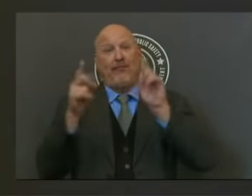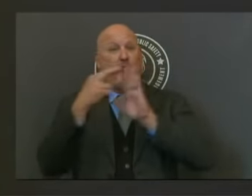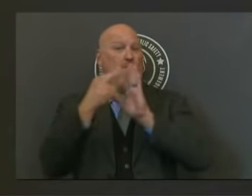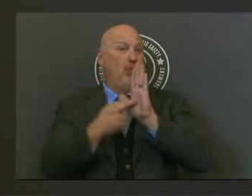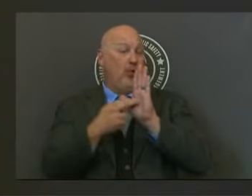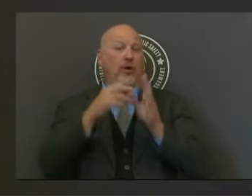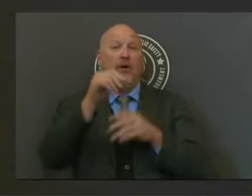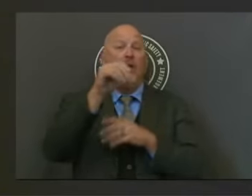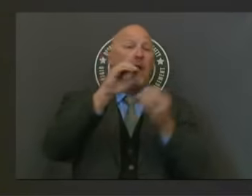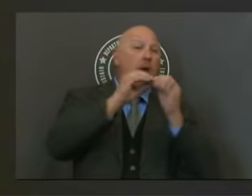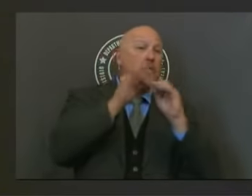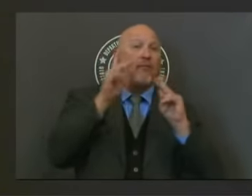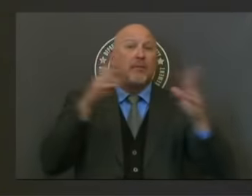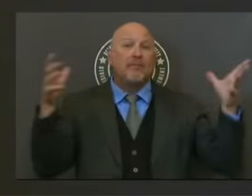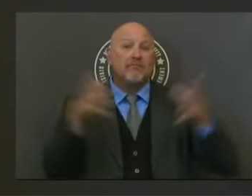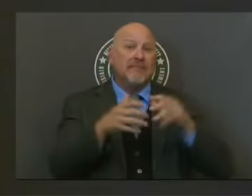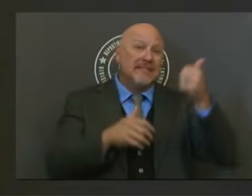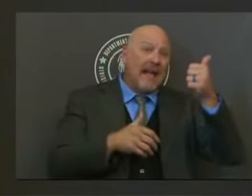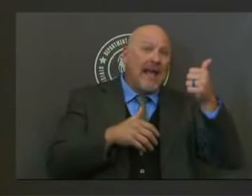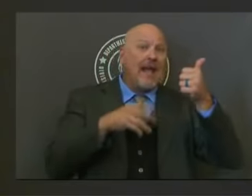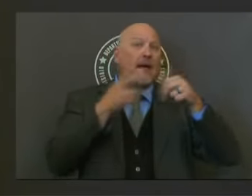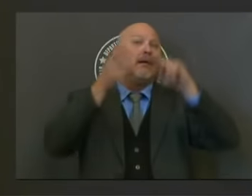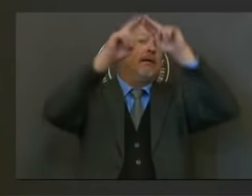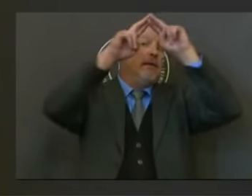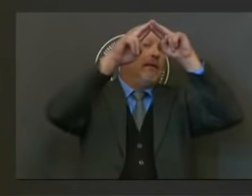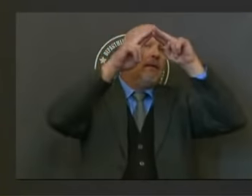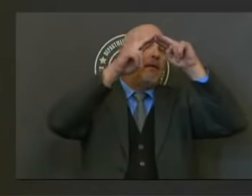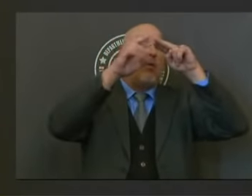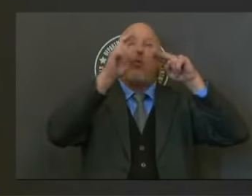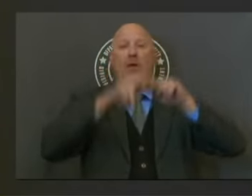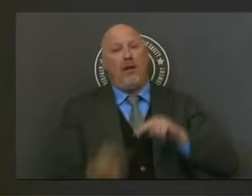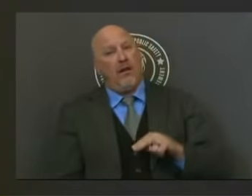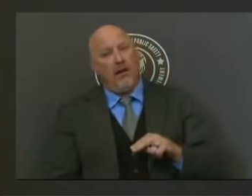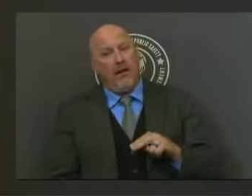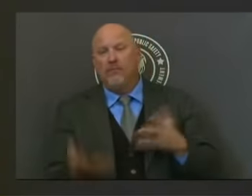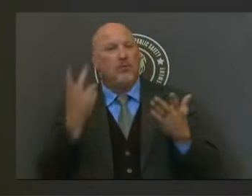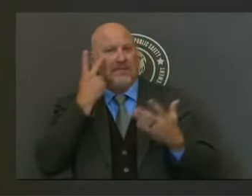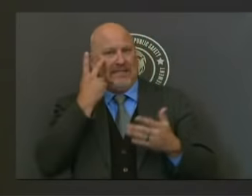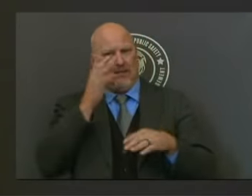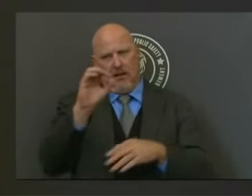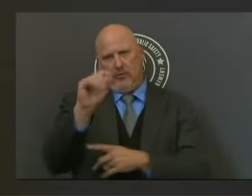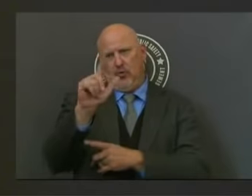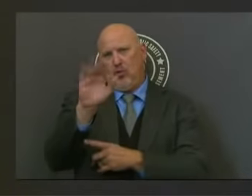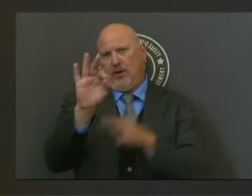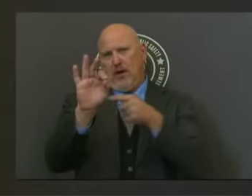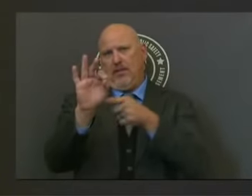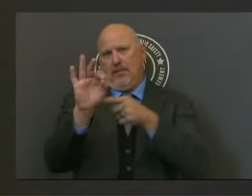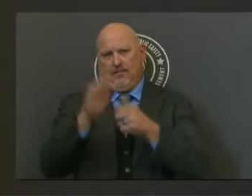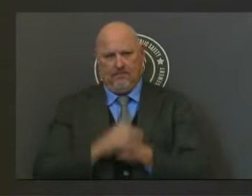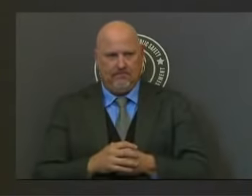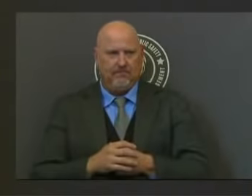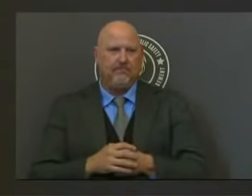gathering size reduced to ten is done so that we can reduce the